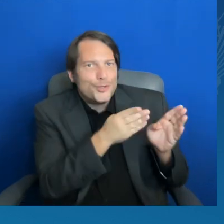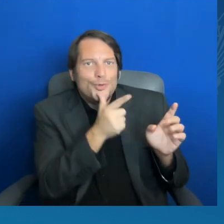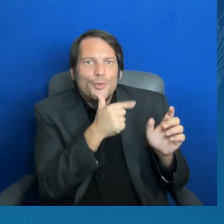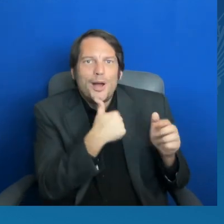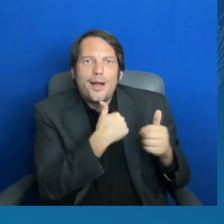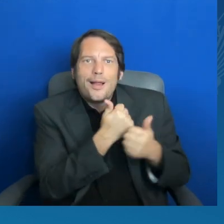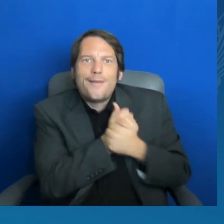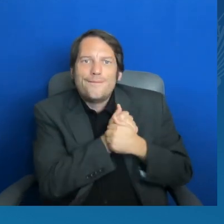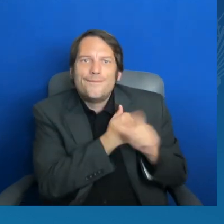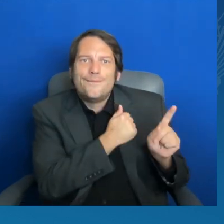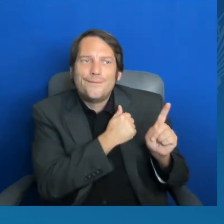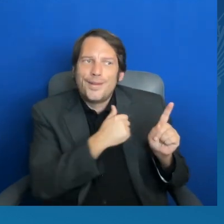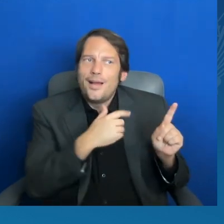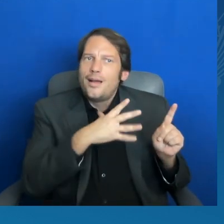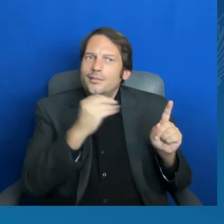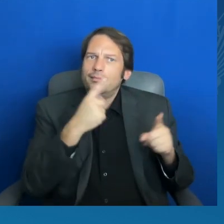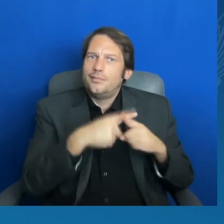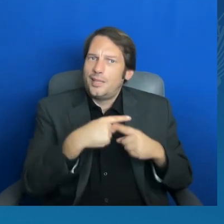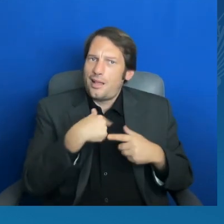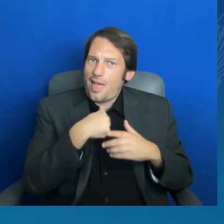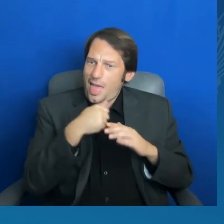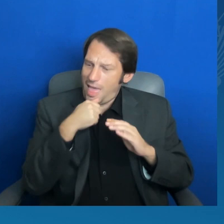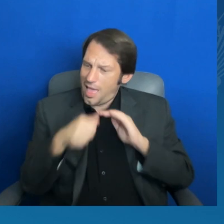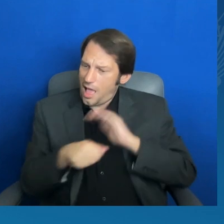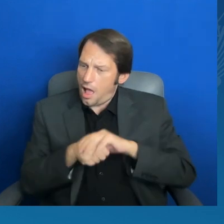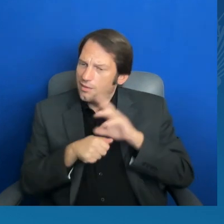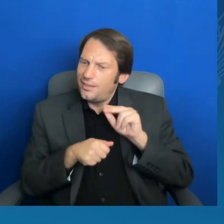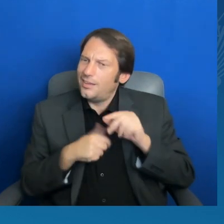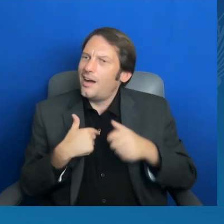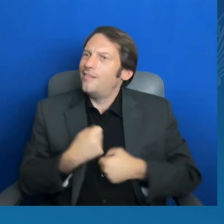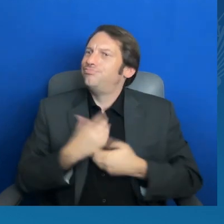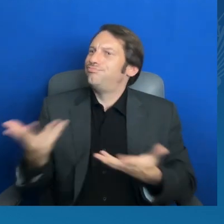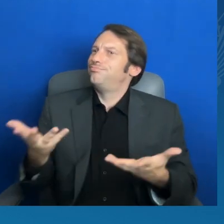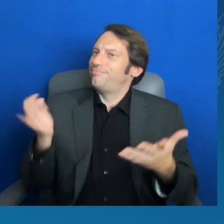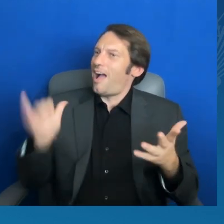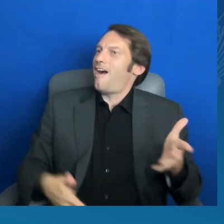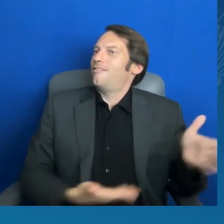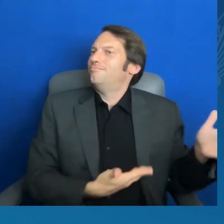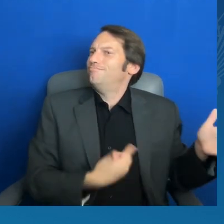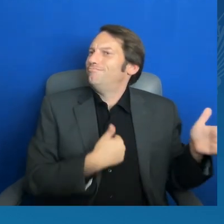So, the intersections are -- are pretty profound,